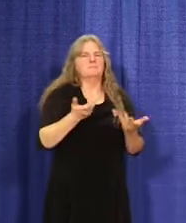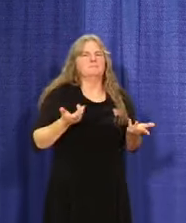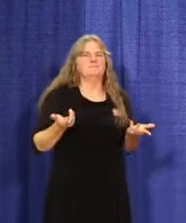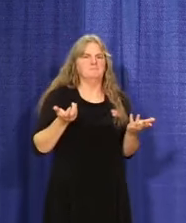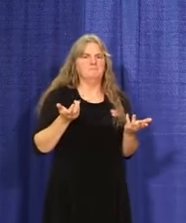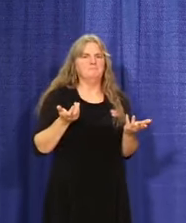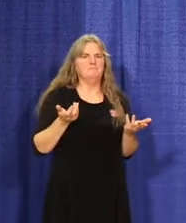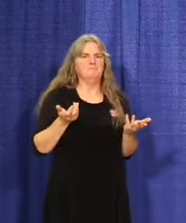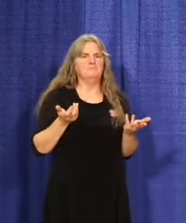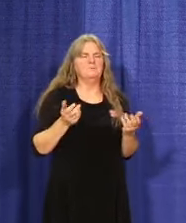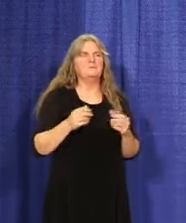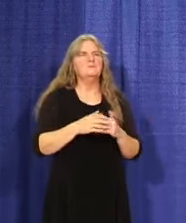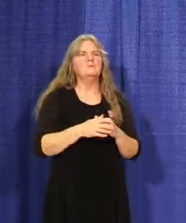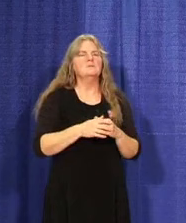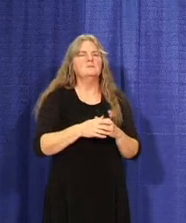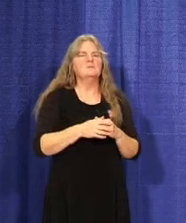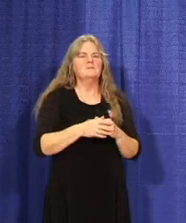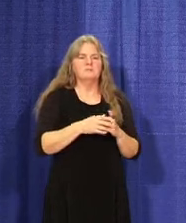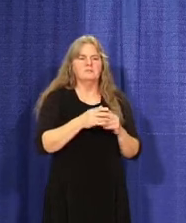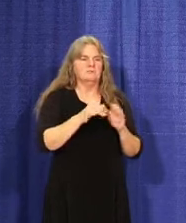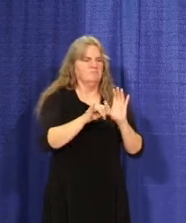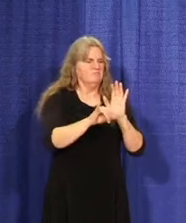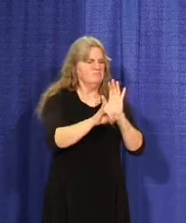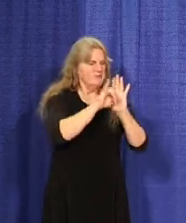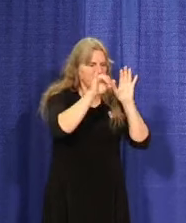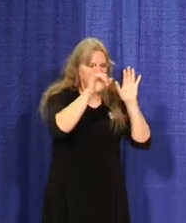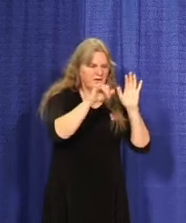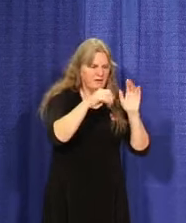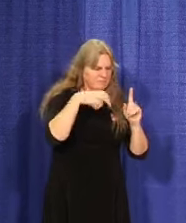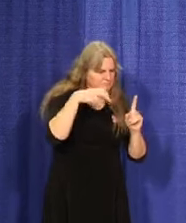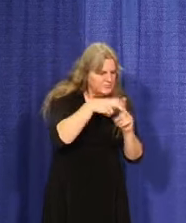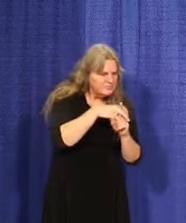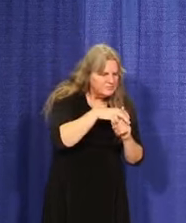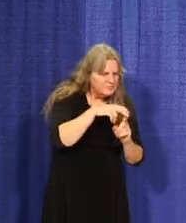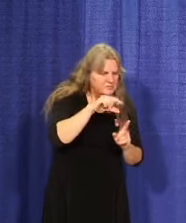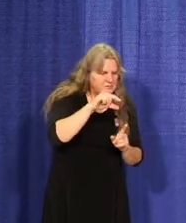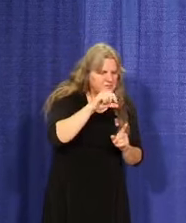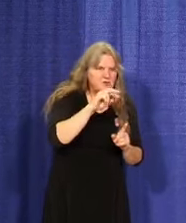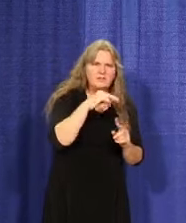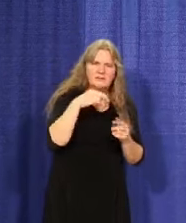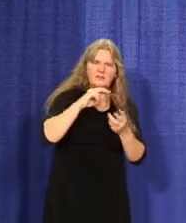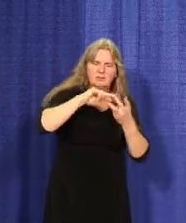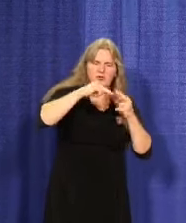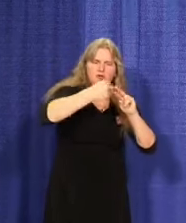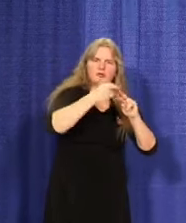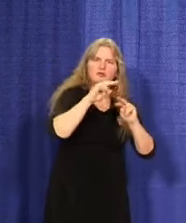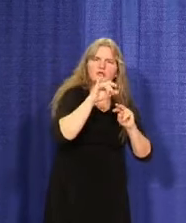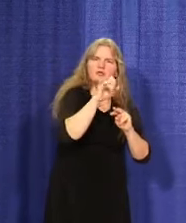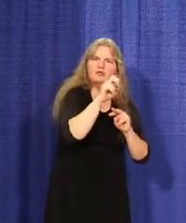So it picks up one gene, it usually runs by looking for two particular genes.